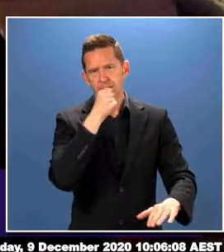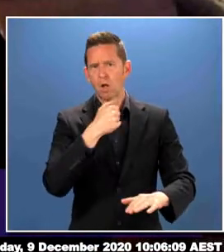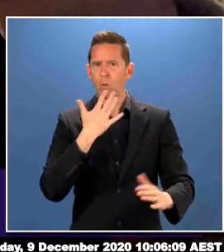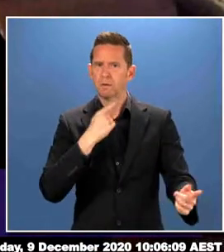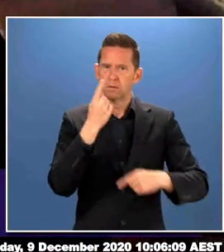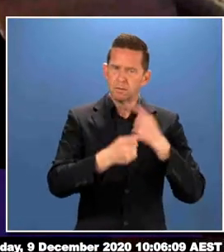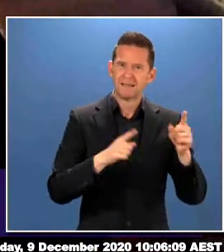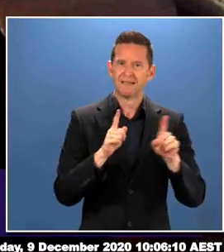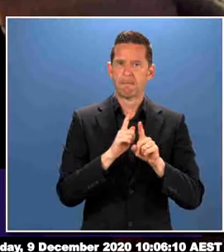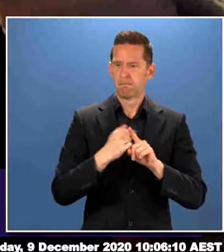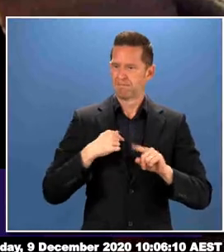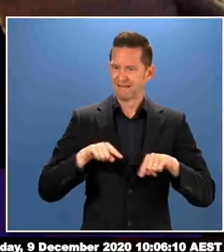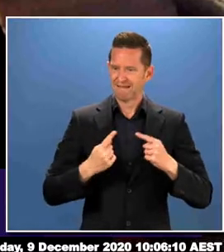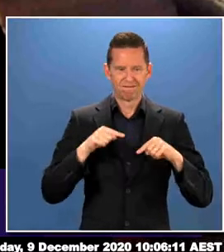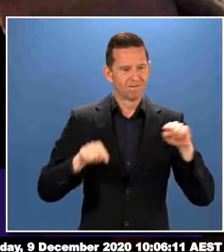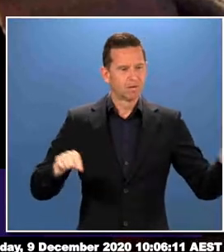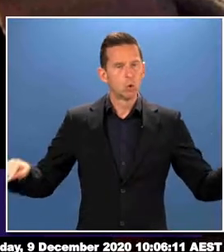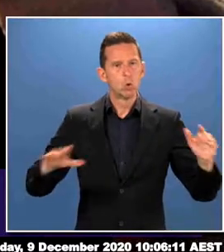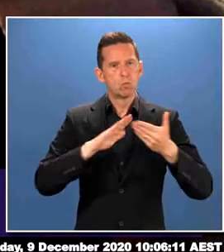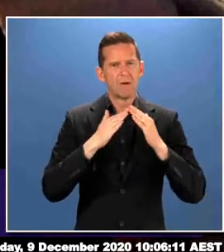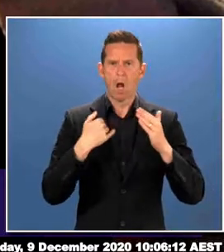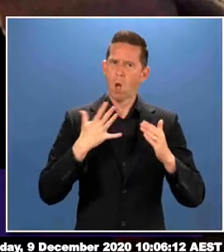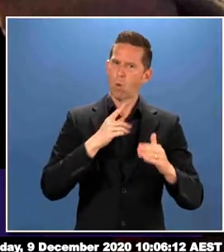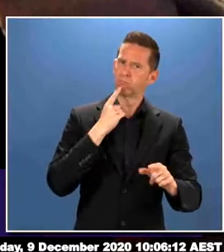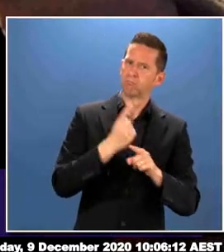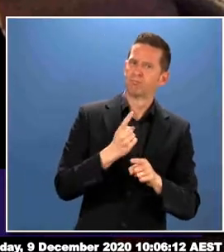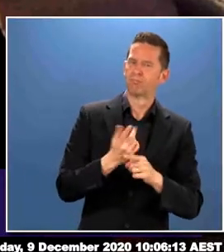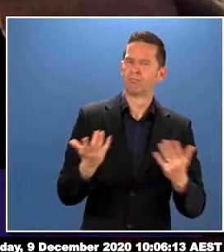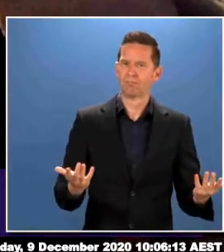their community and they really just want to represent and take up